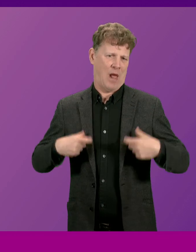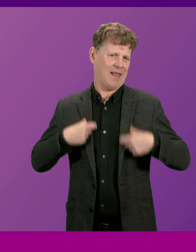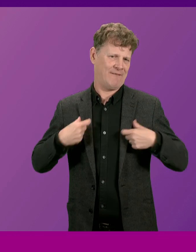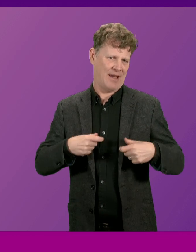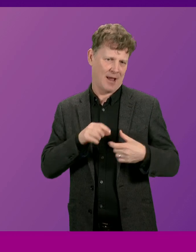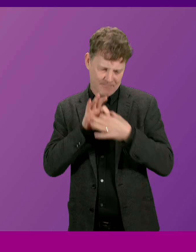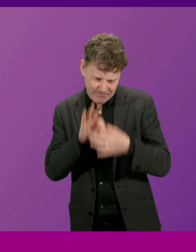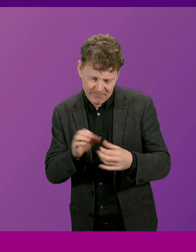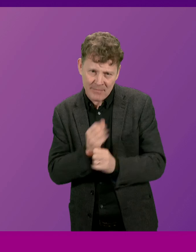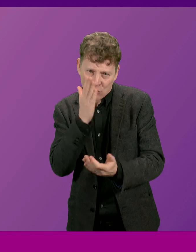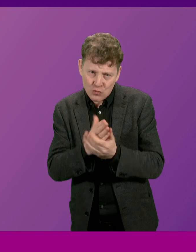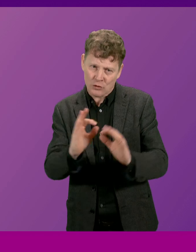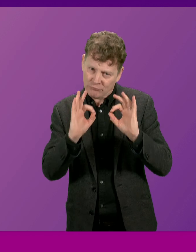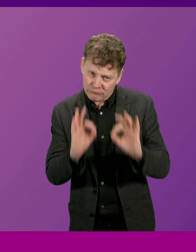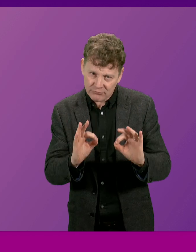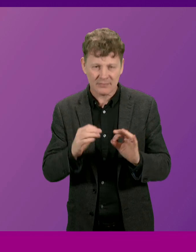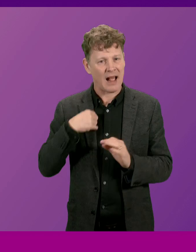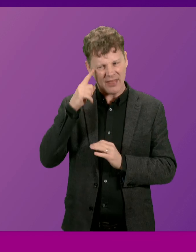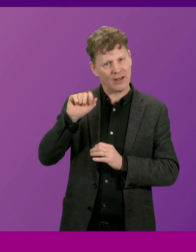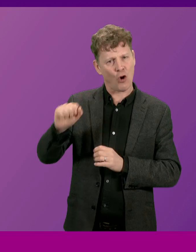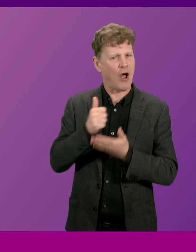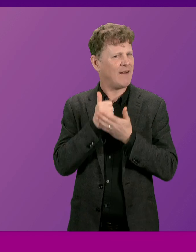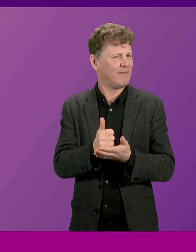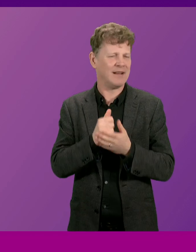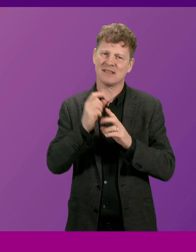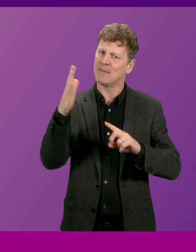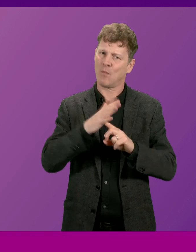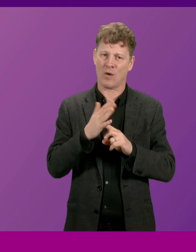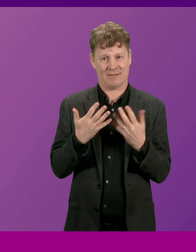assured and protected. My colleague’s advice is very important at this time.